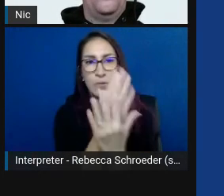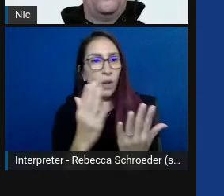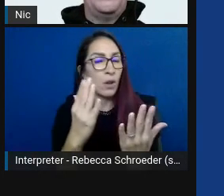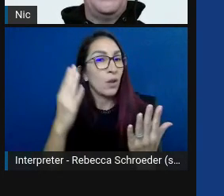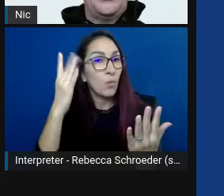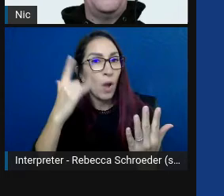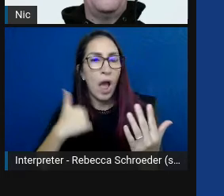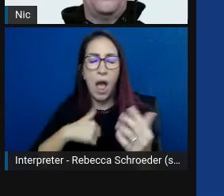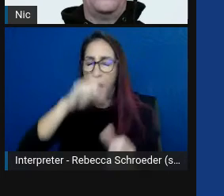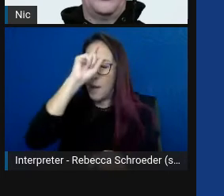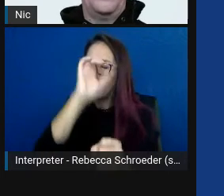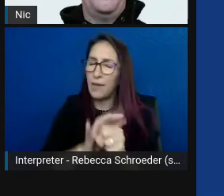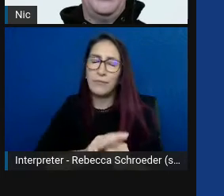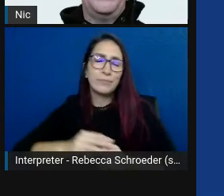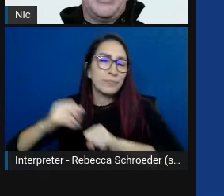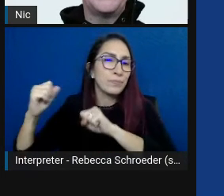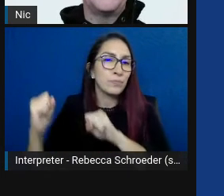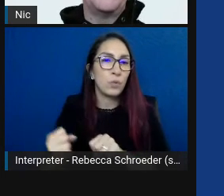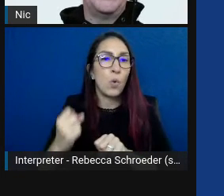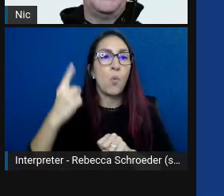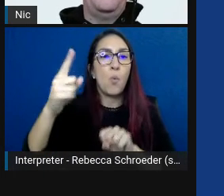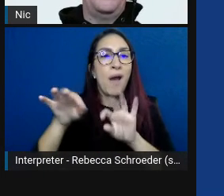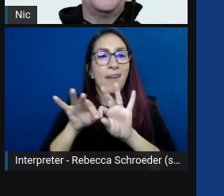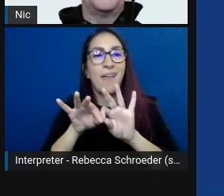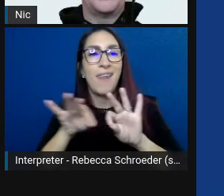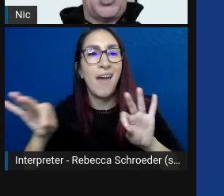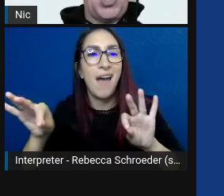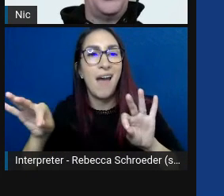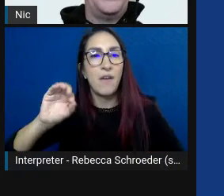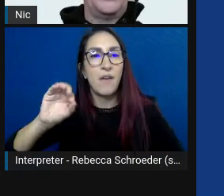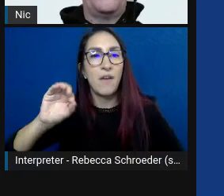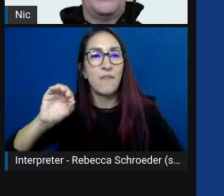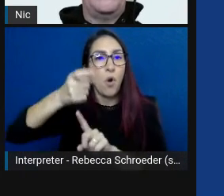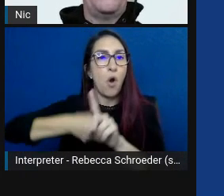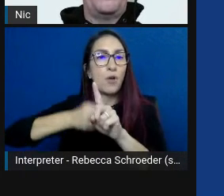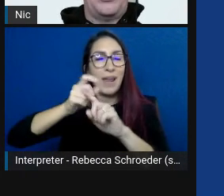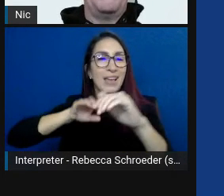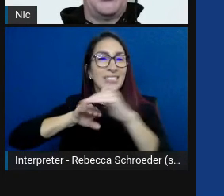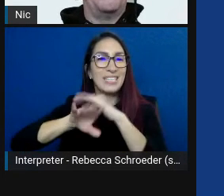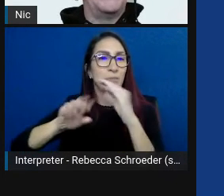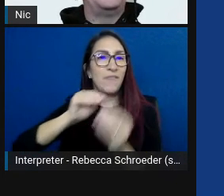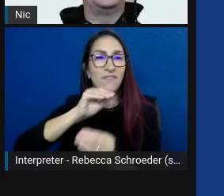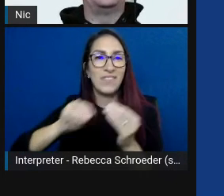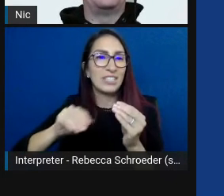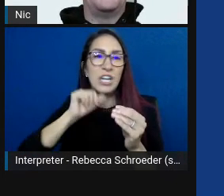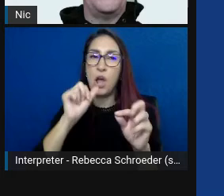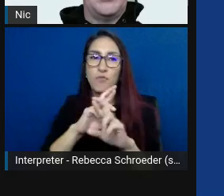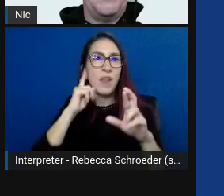One line of code, automated accessibility fixes are not ready for prime time, maybe they'll never be ready.